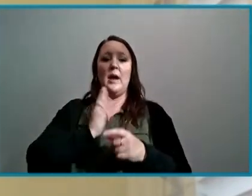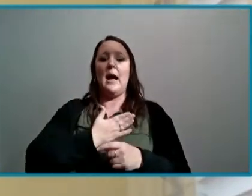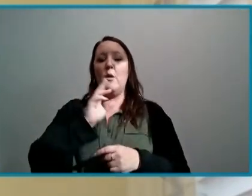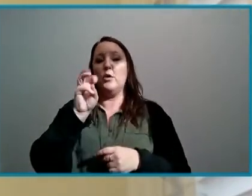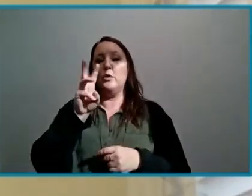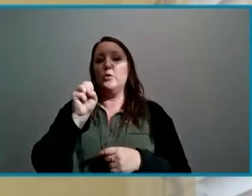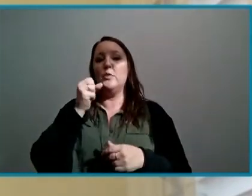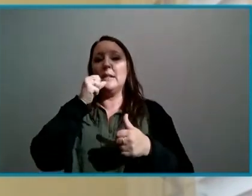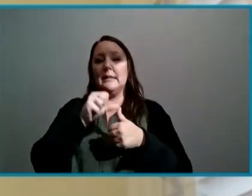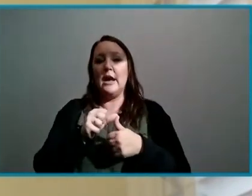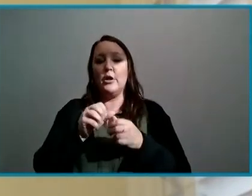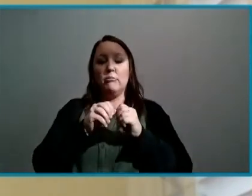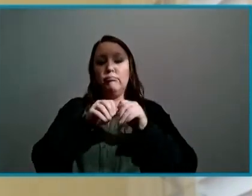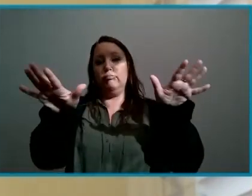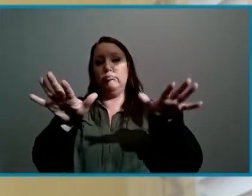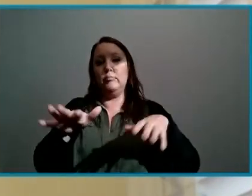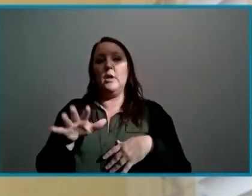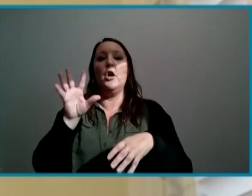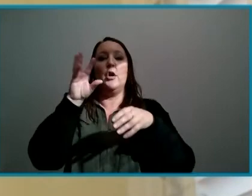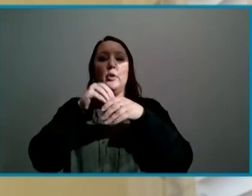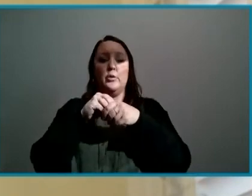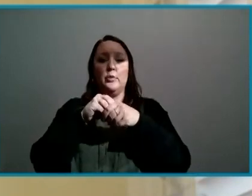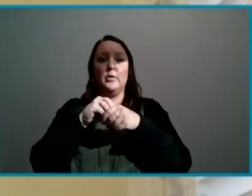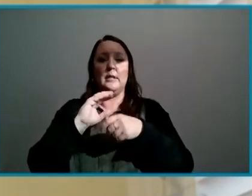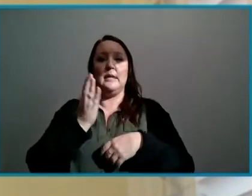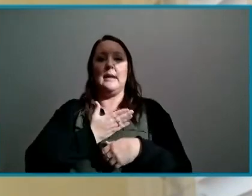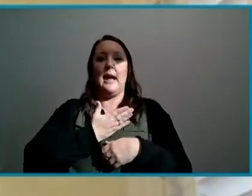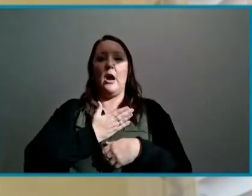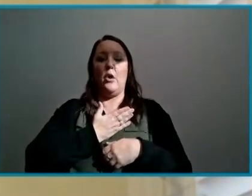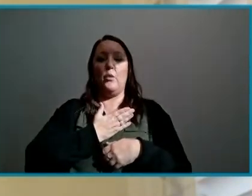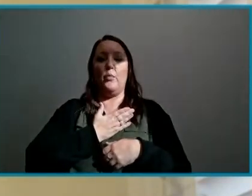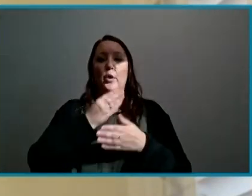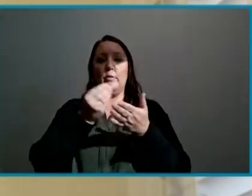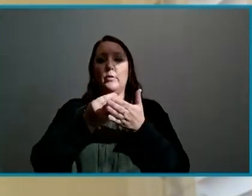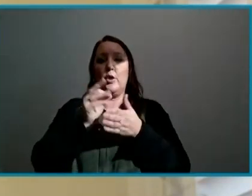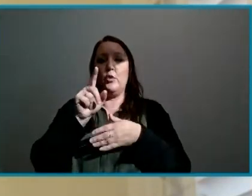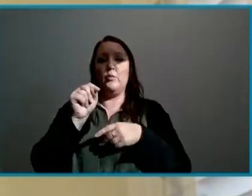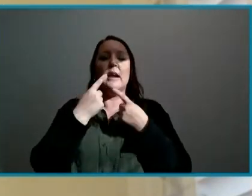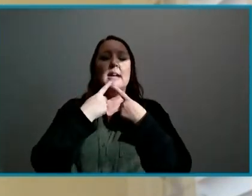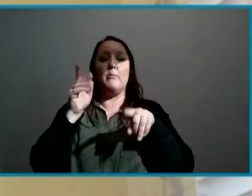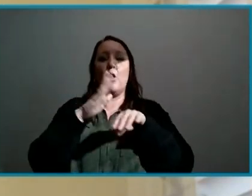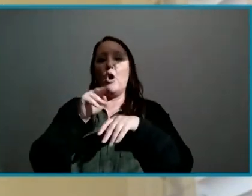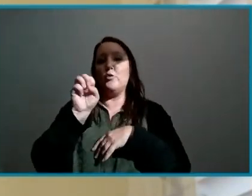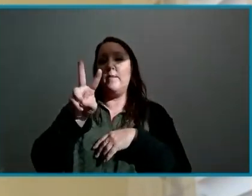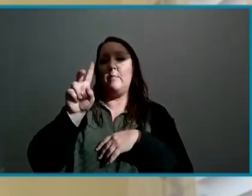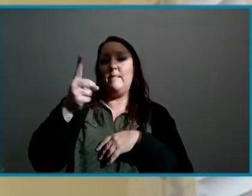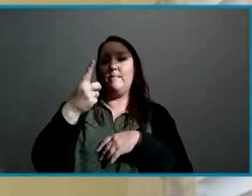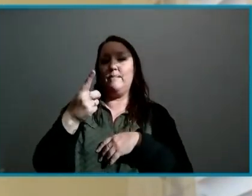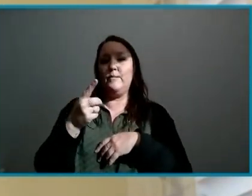updates, including our upcoming grant announcement on November 1st. The link to subscribe should be in the chat.